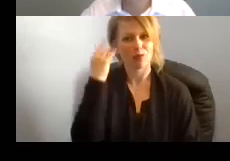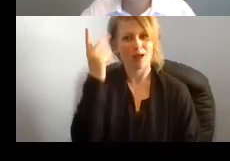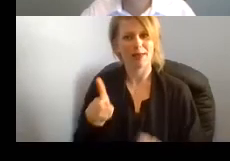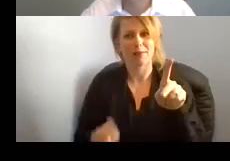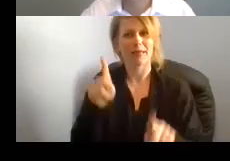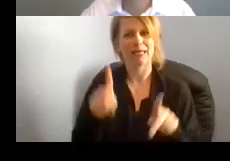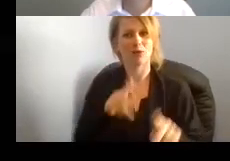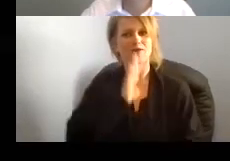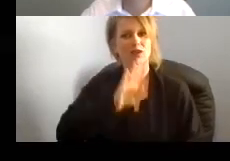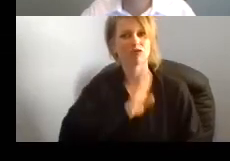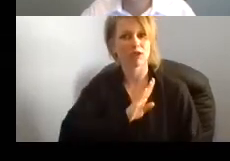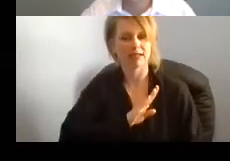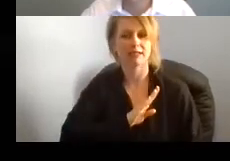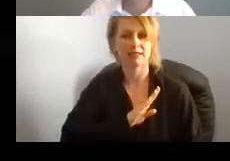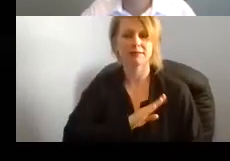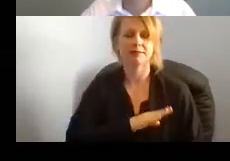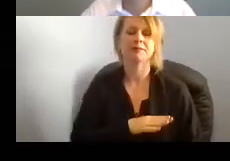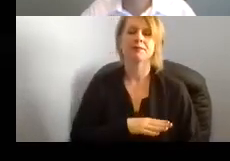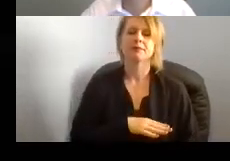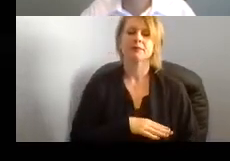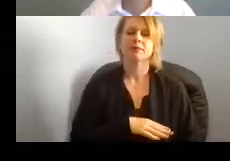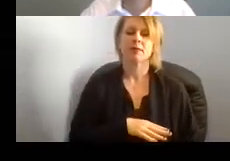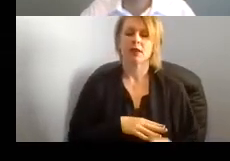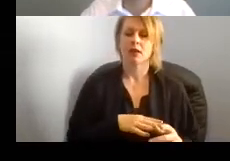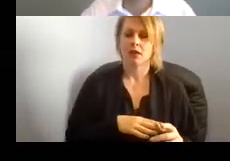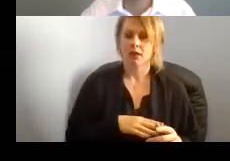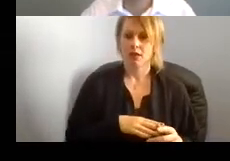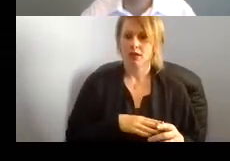in responding to Broward Public Schools after the shooting in Parkland